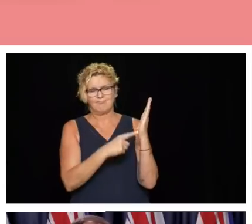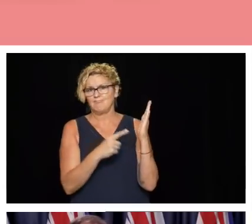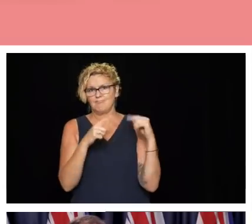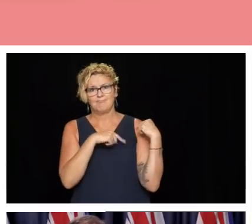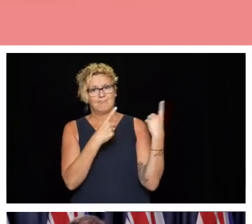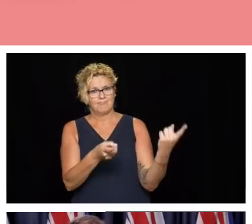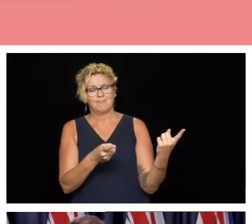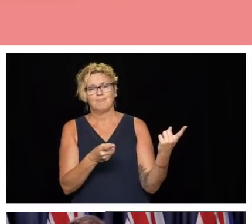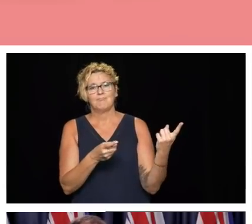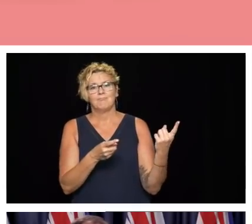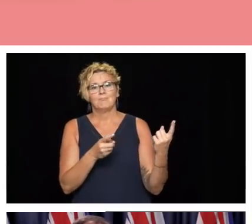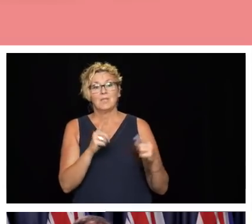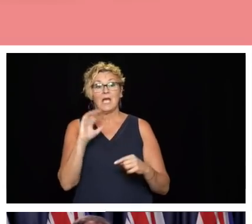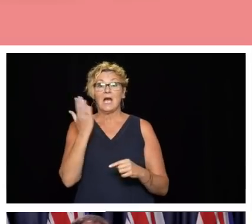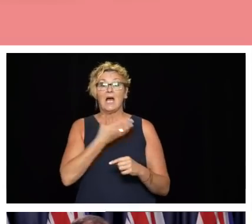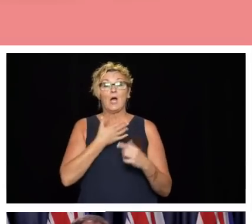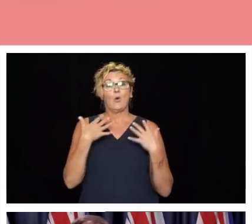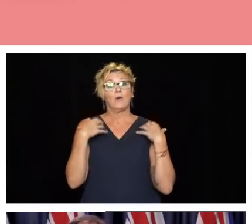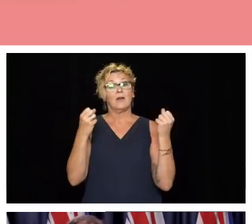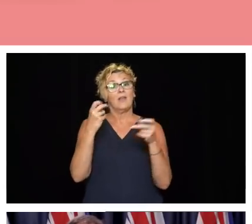social settings and it's up to all of us